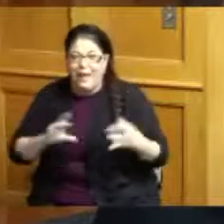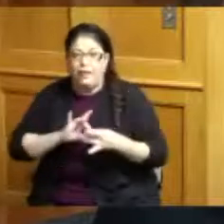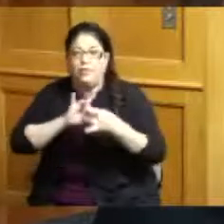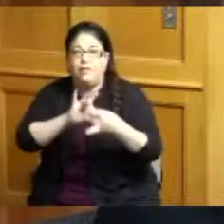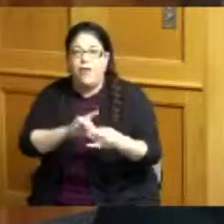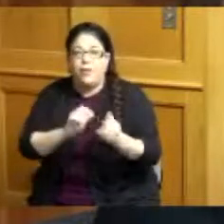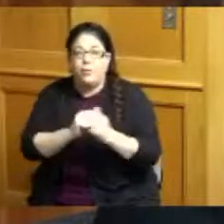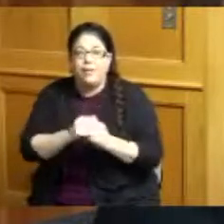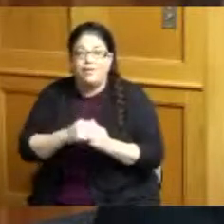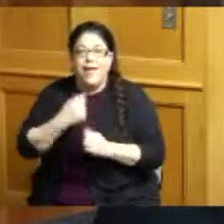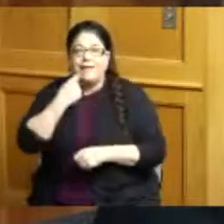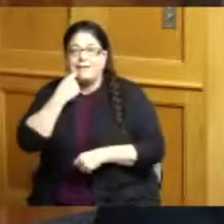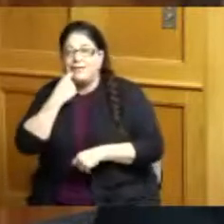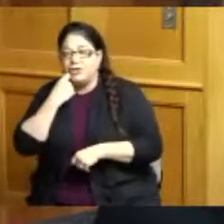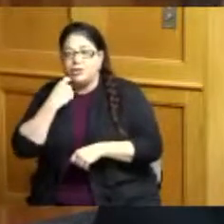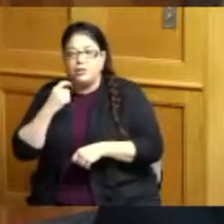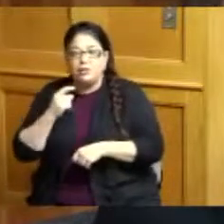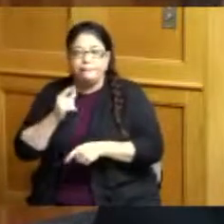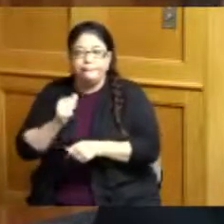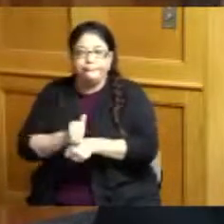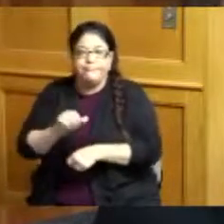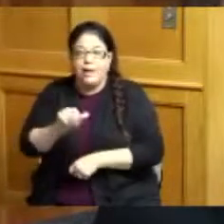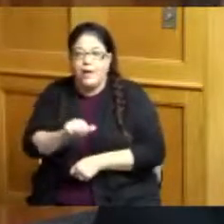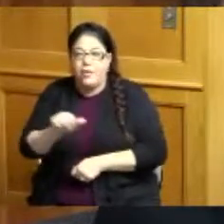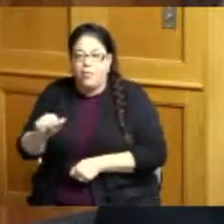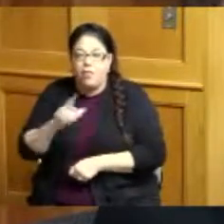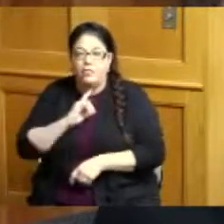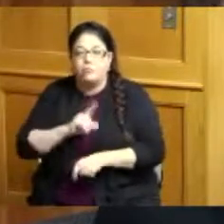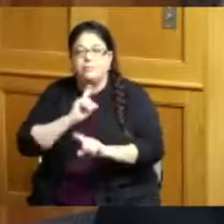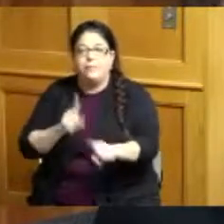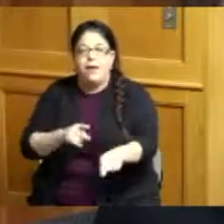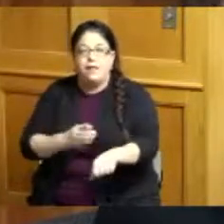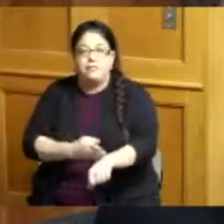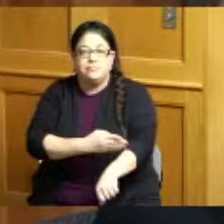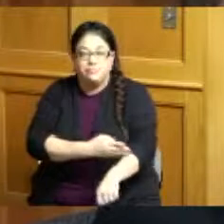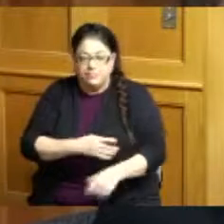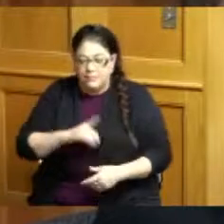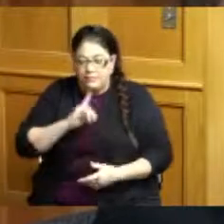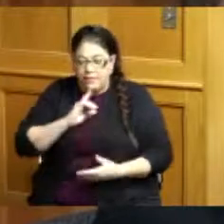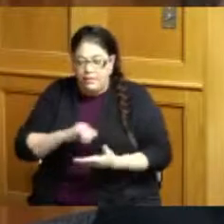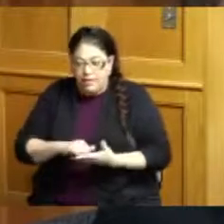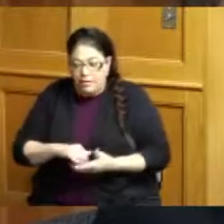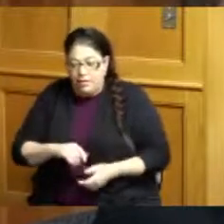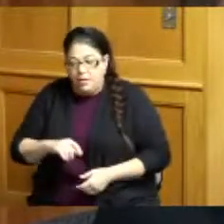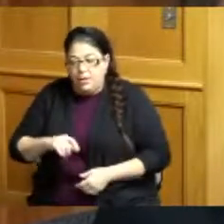addiction response and there is a team Behind These grants that I want to recognize because